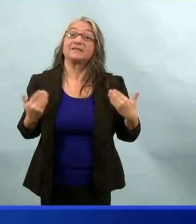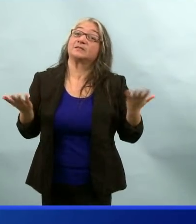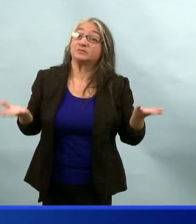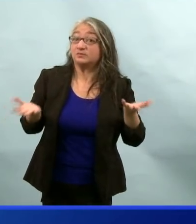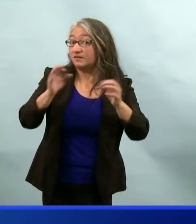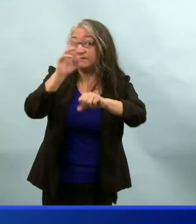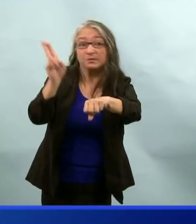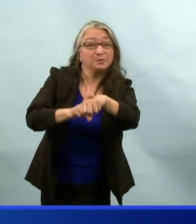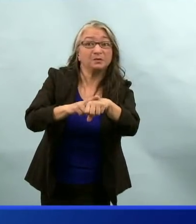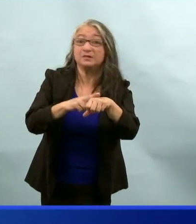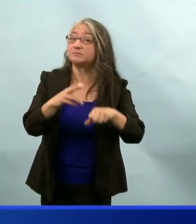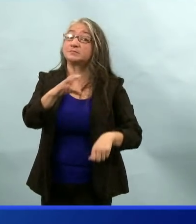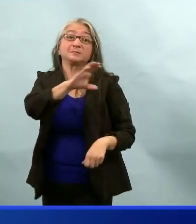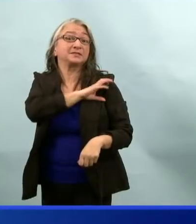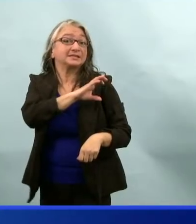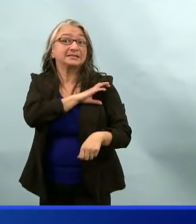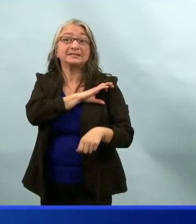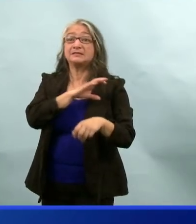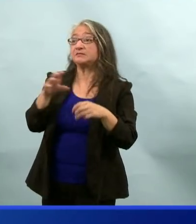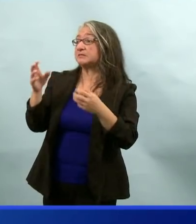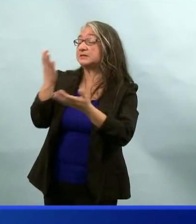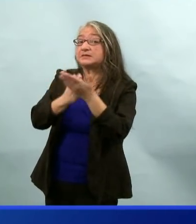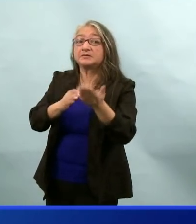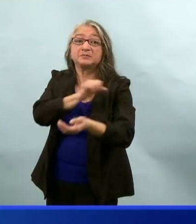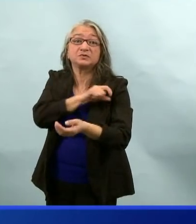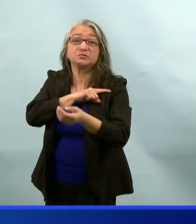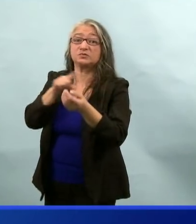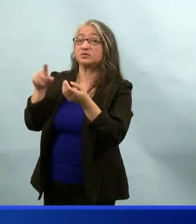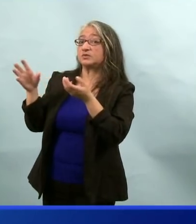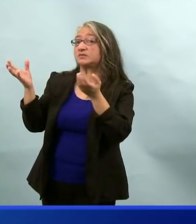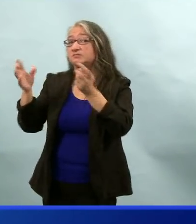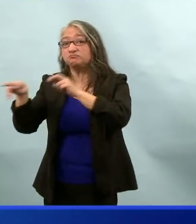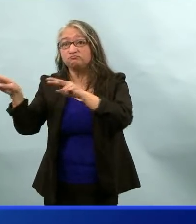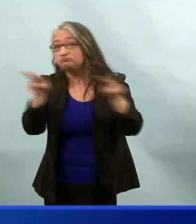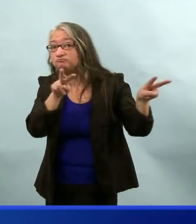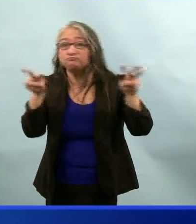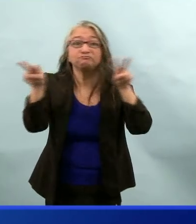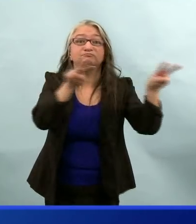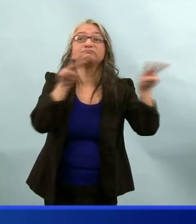lots of individuals enforcing um but but we do understand there are issues related to